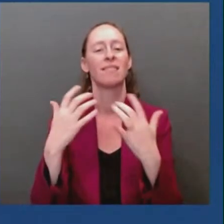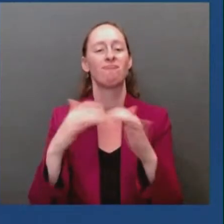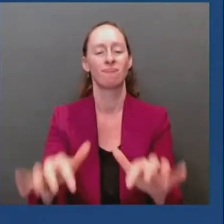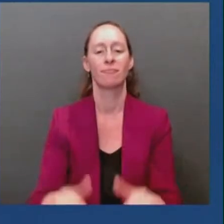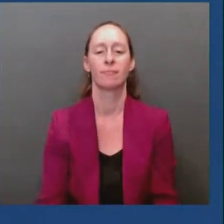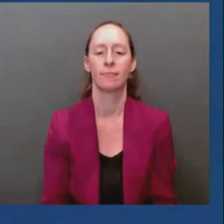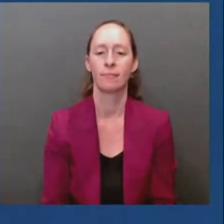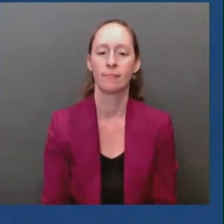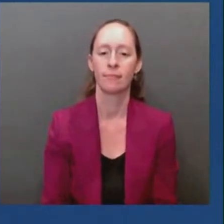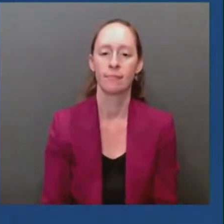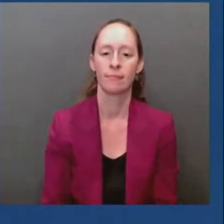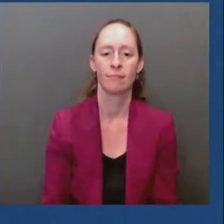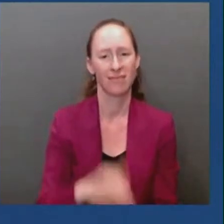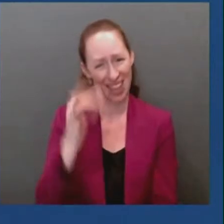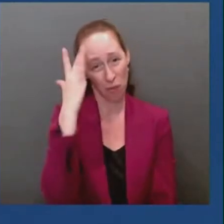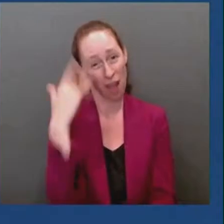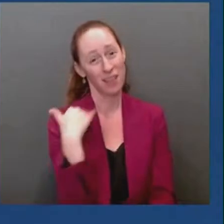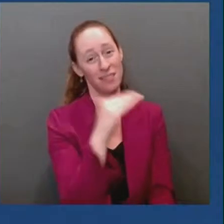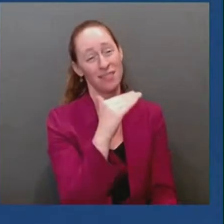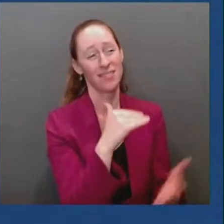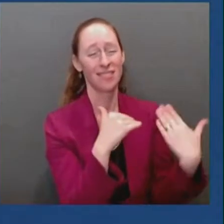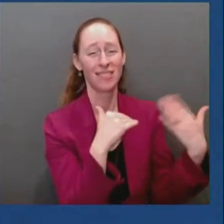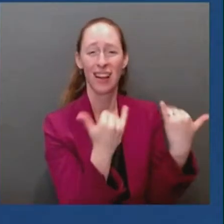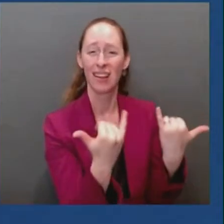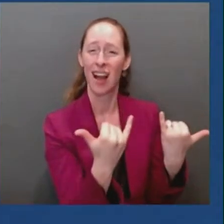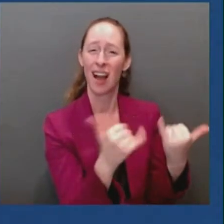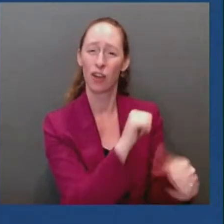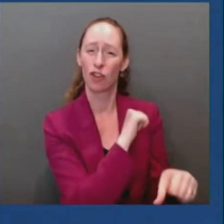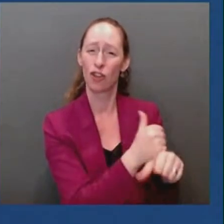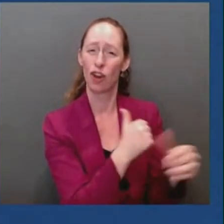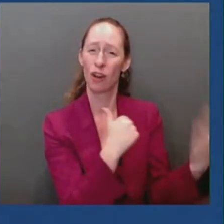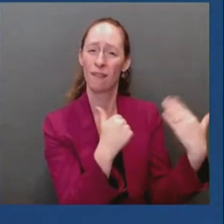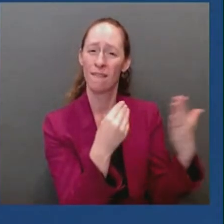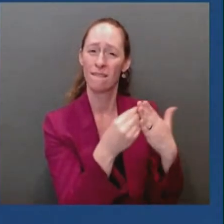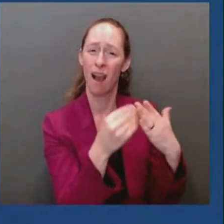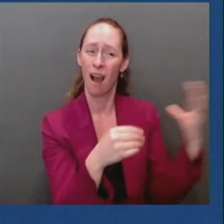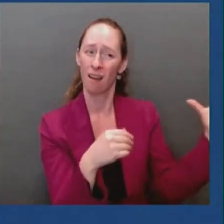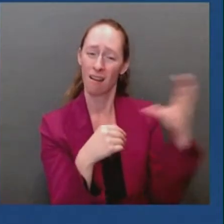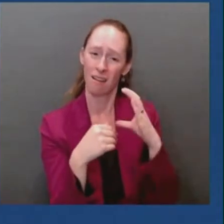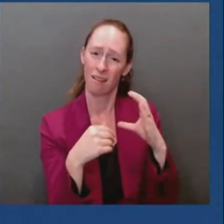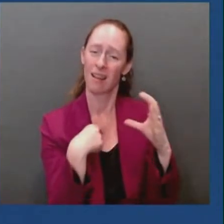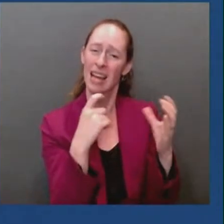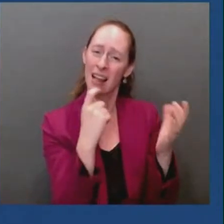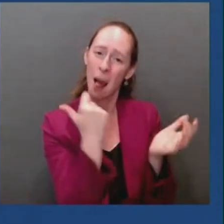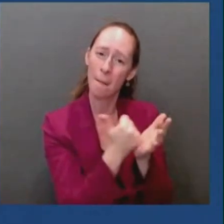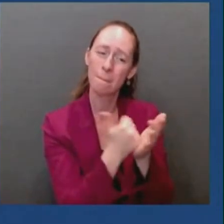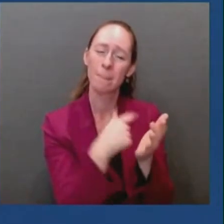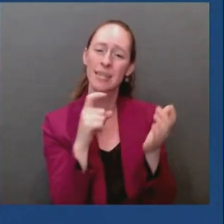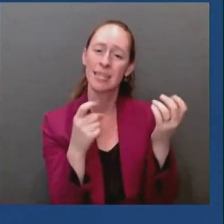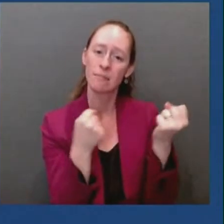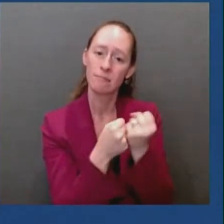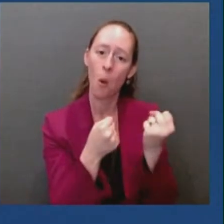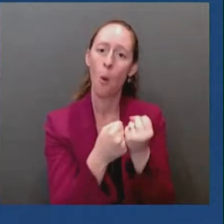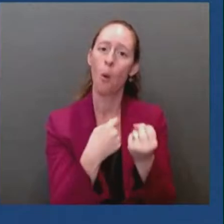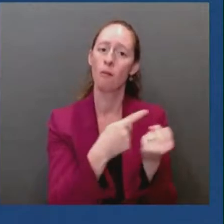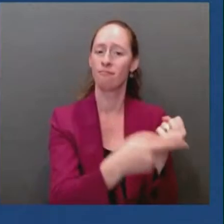ONE OF THE REASONS TO BE PREPARED AND TO BE IN THE FRONT FOOTING, AS THE SECRETARY SAID, AND TO BE LOOKING IN THE CORNER, IS THAT IT IS MUCH MORE